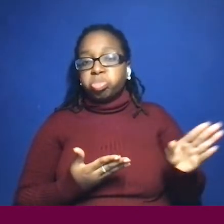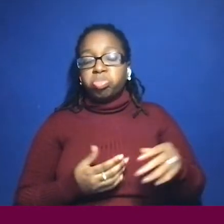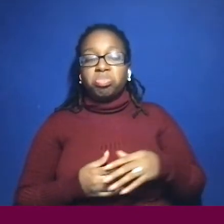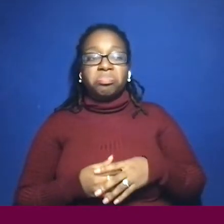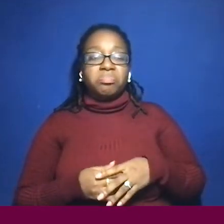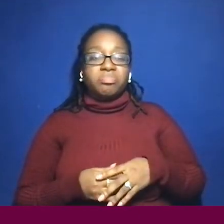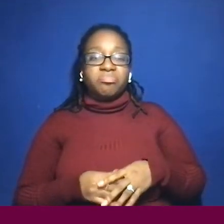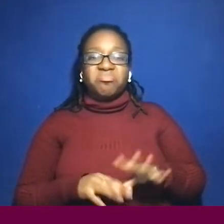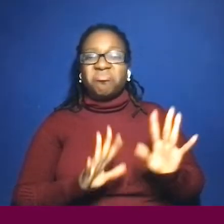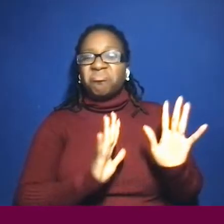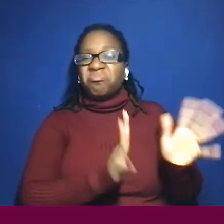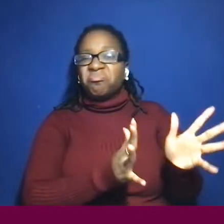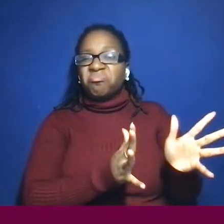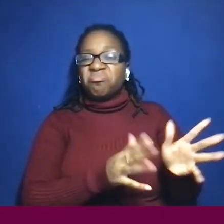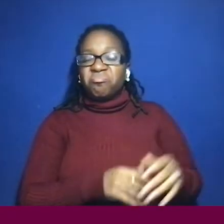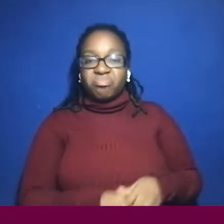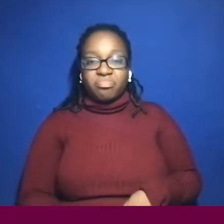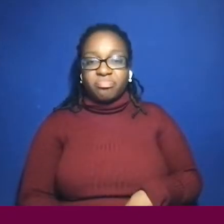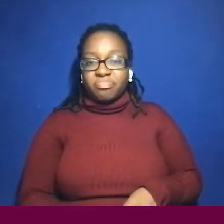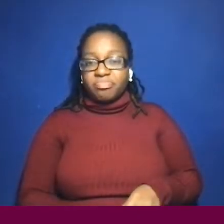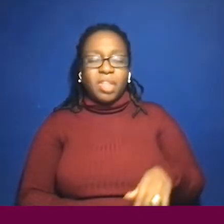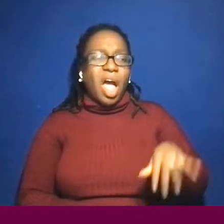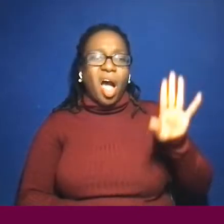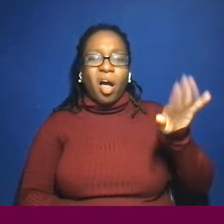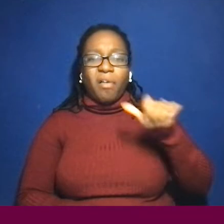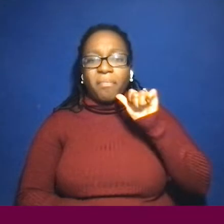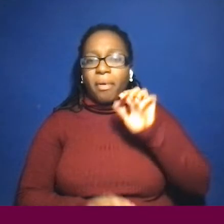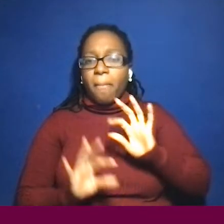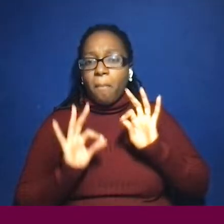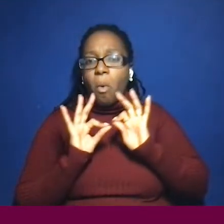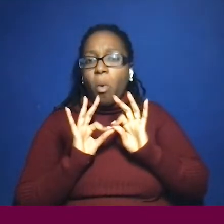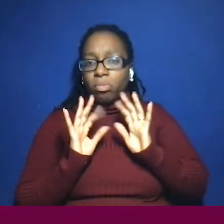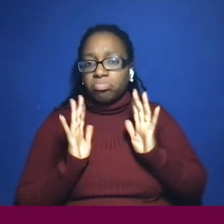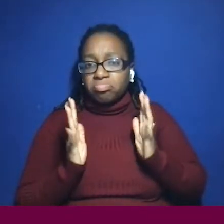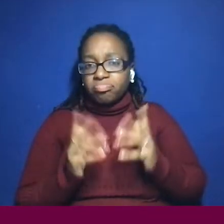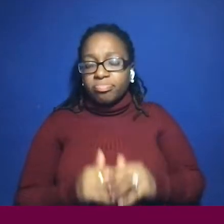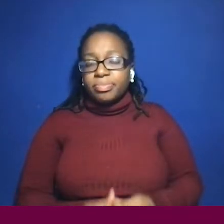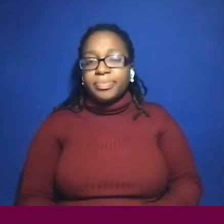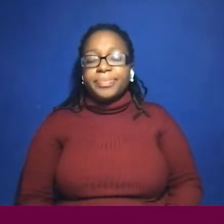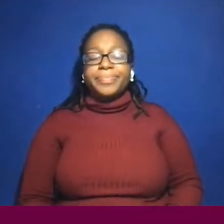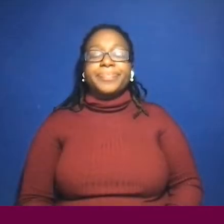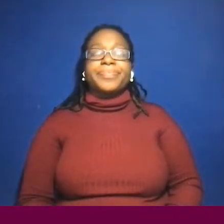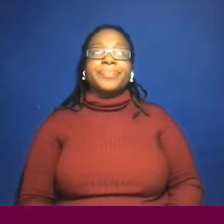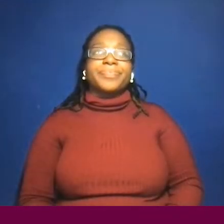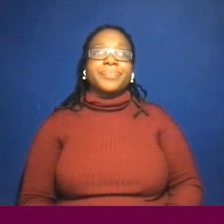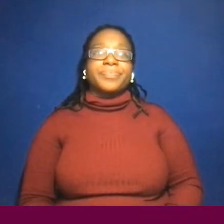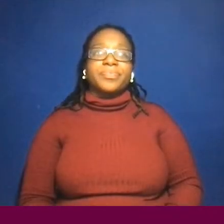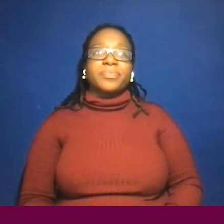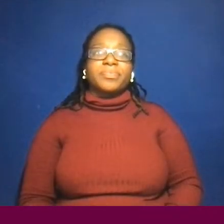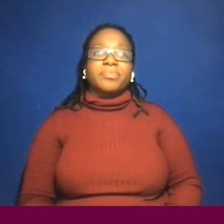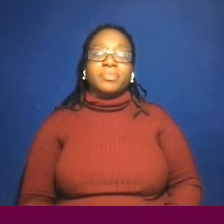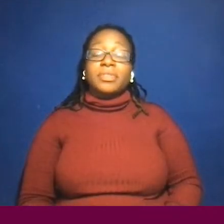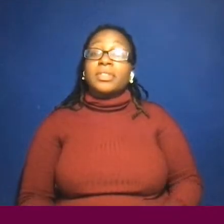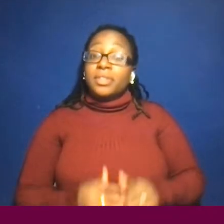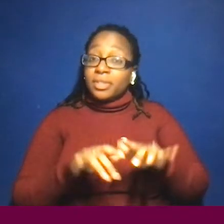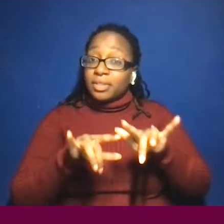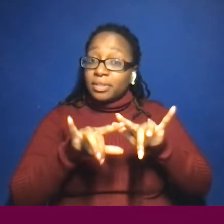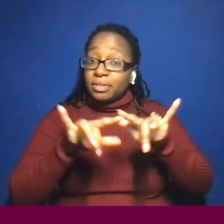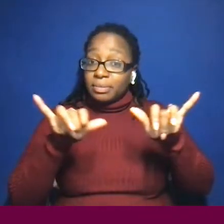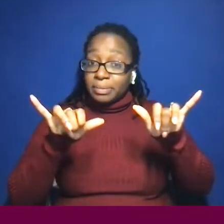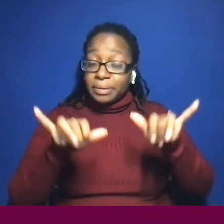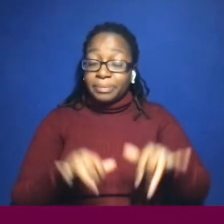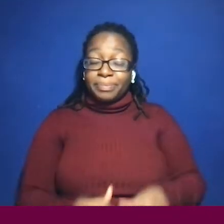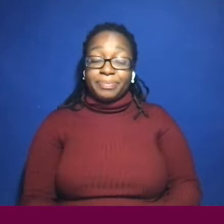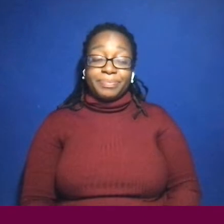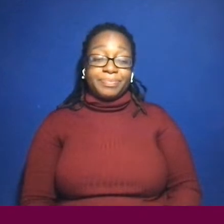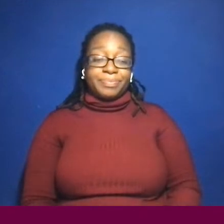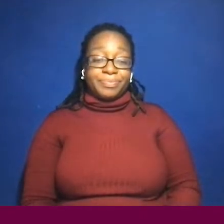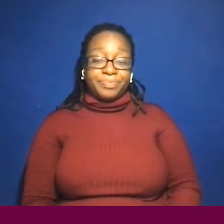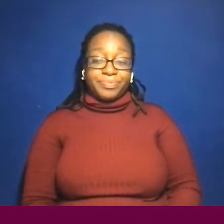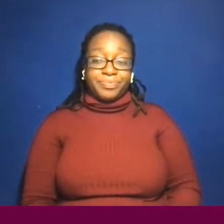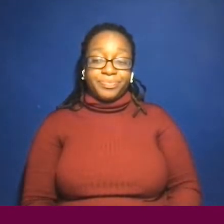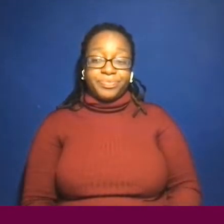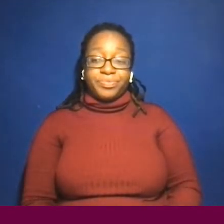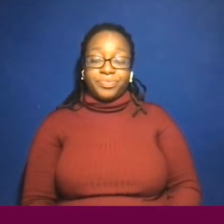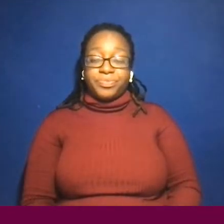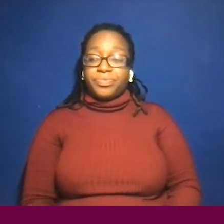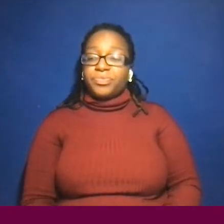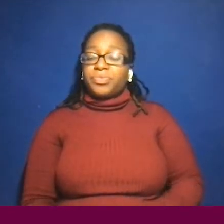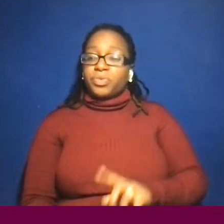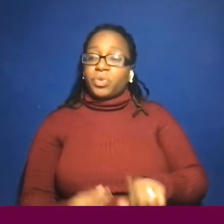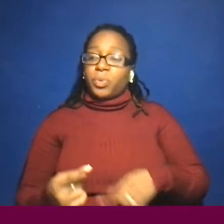left out, left back, left behind. And at the same time, in your telling the story, you were